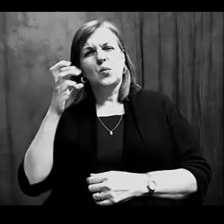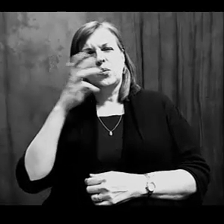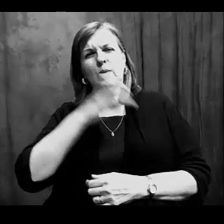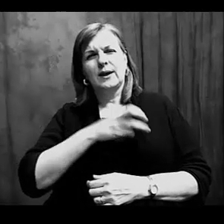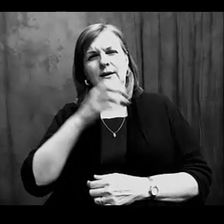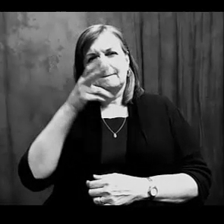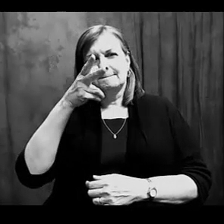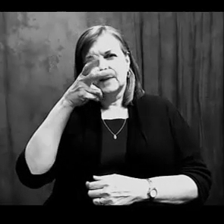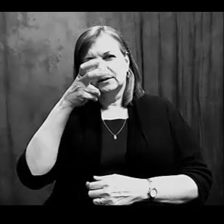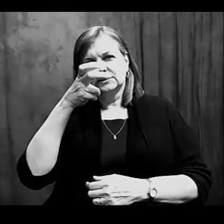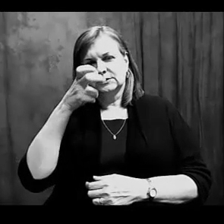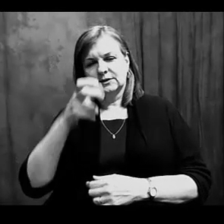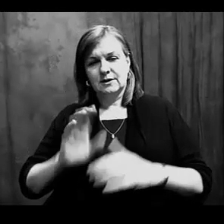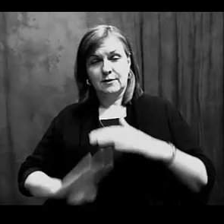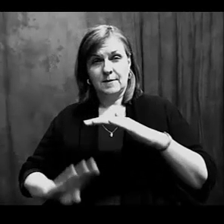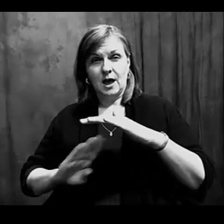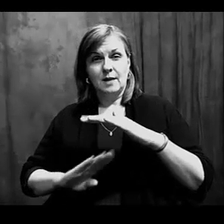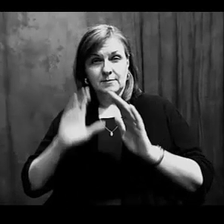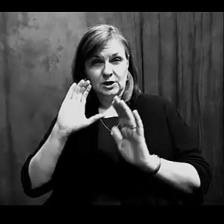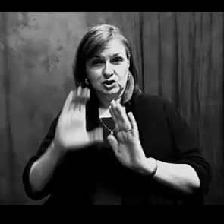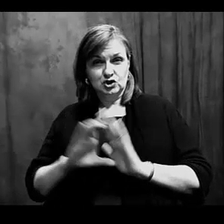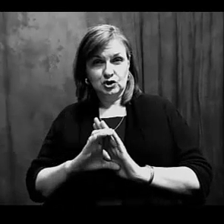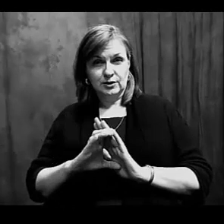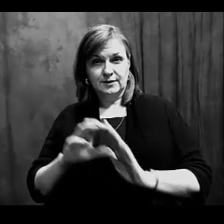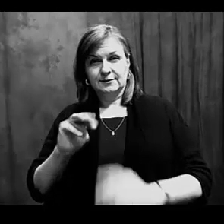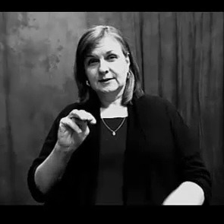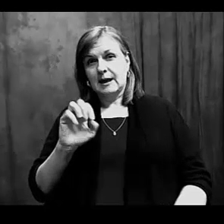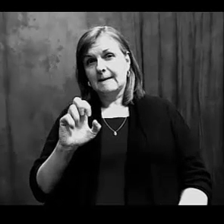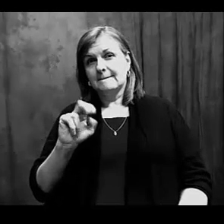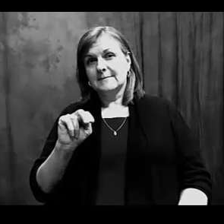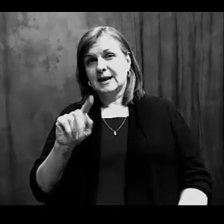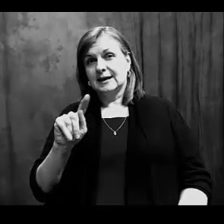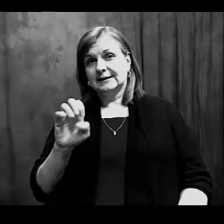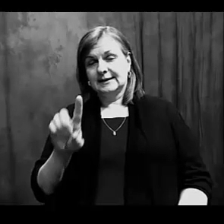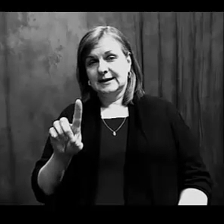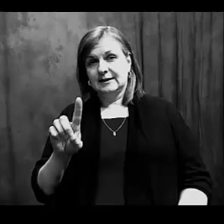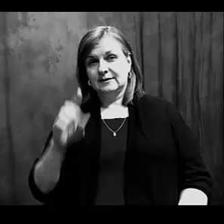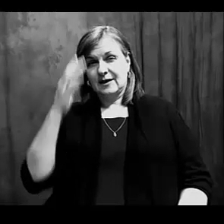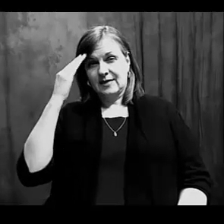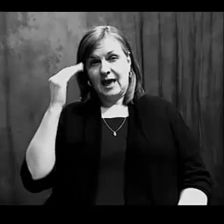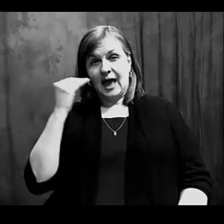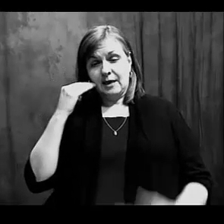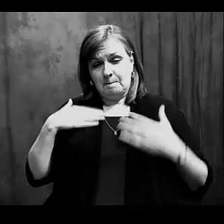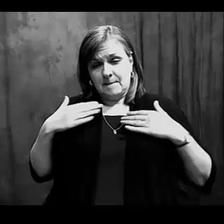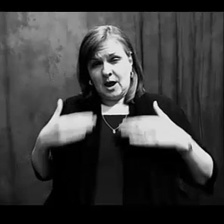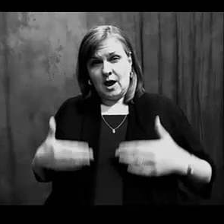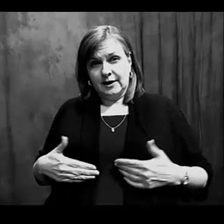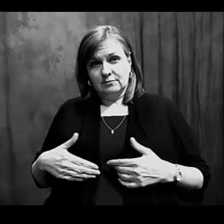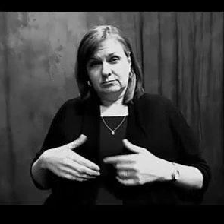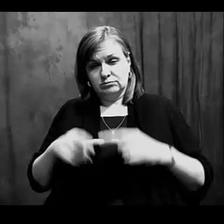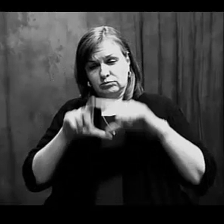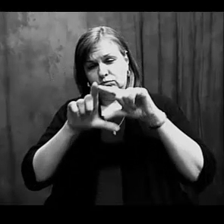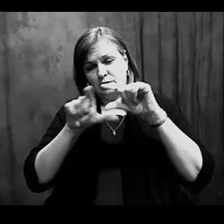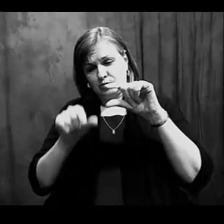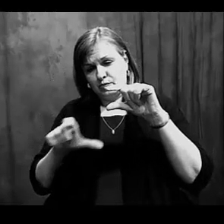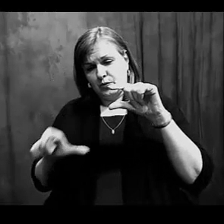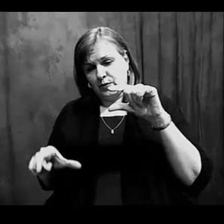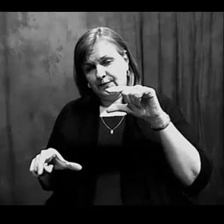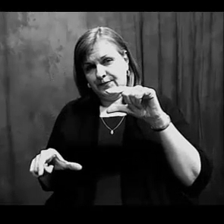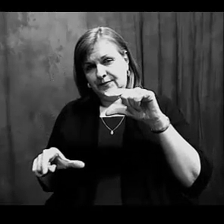here are a couple of examples of some really weird bugs -- right!! here's a mantid his head and body